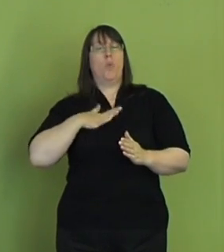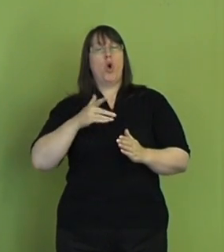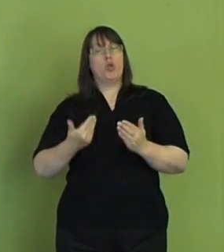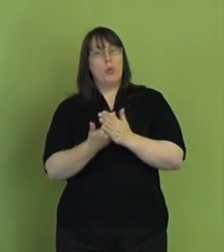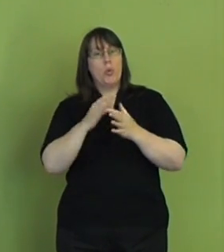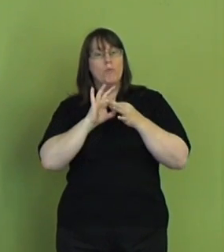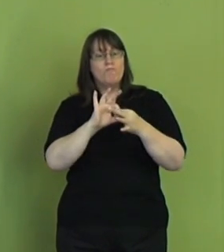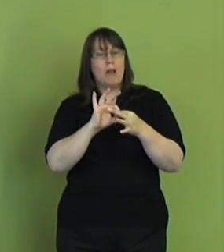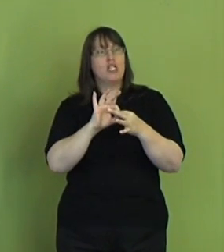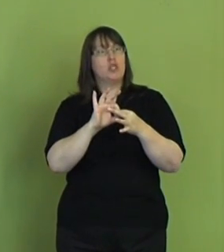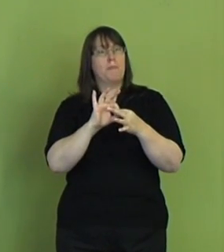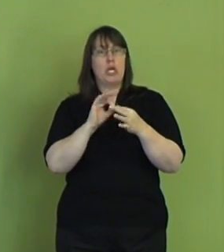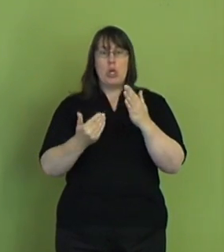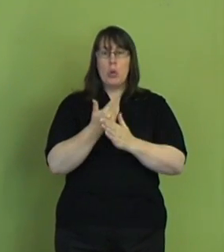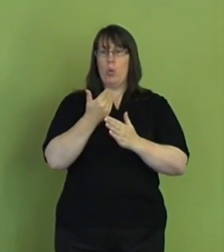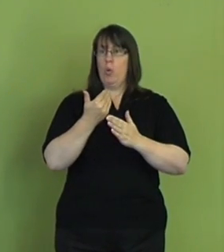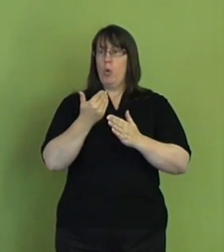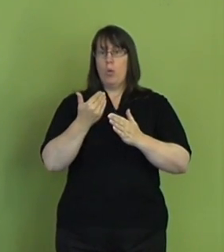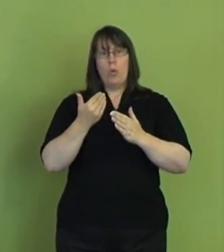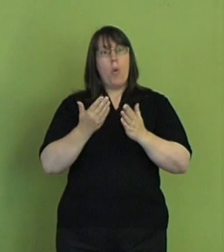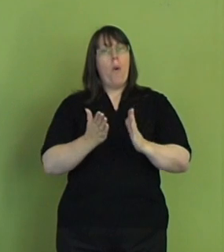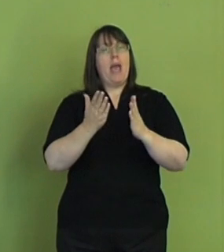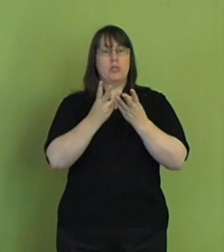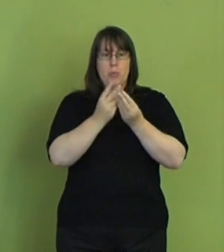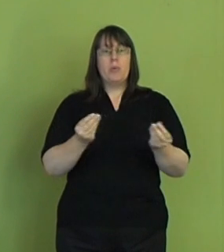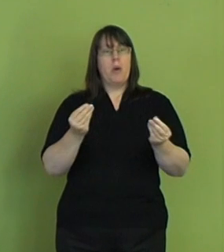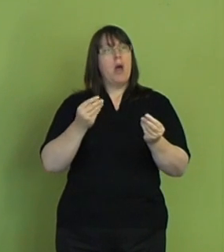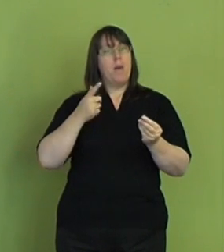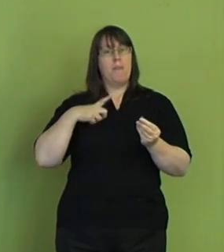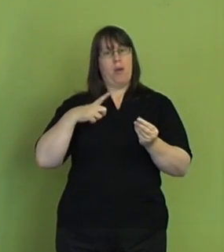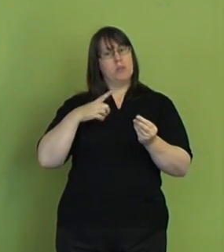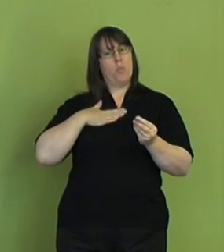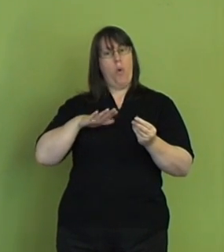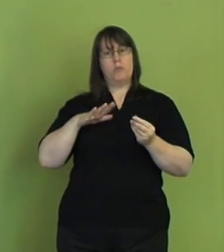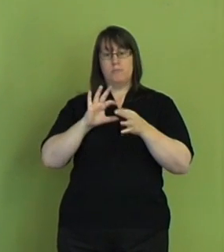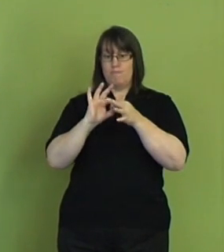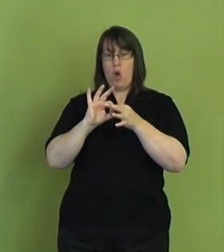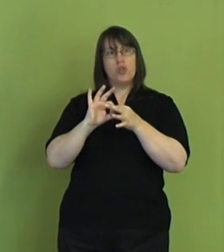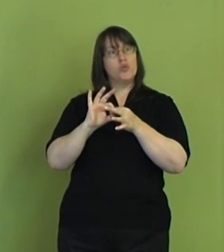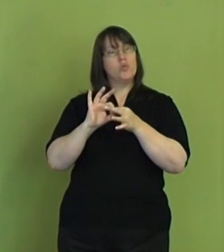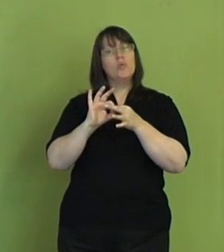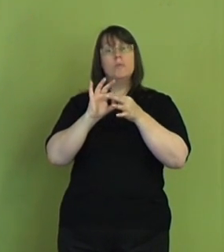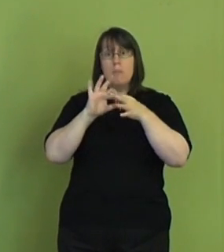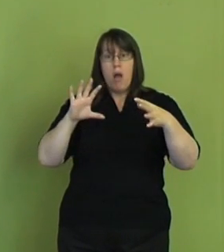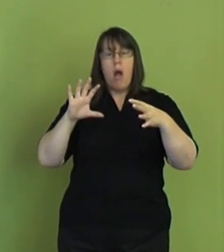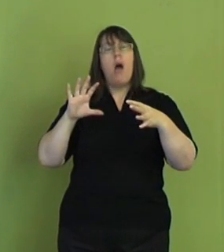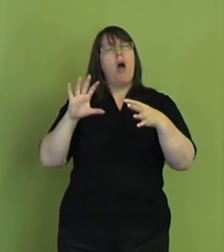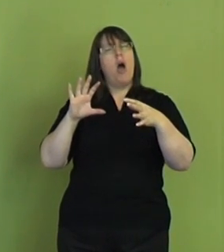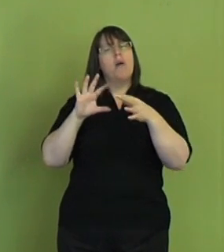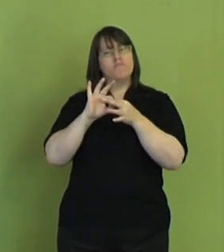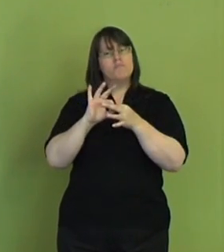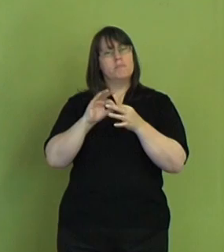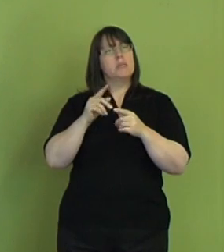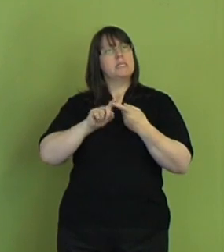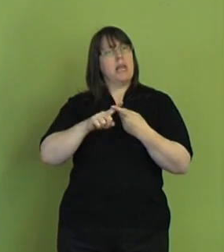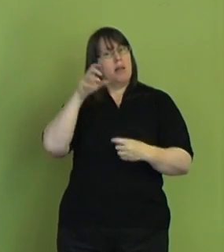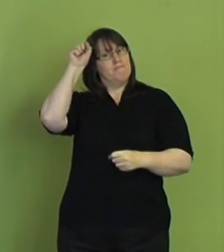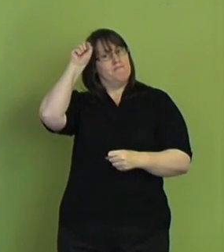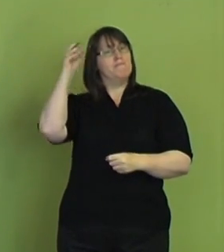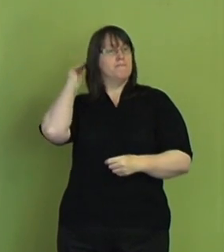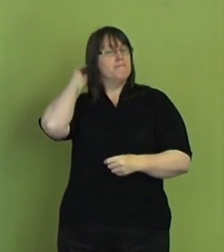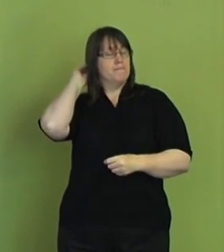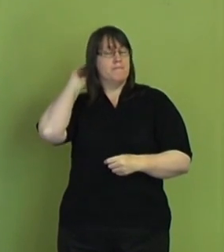as opposed to a complete severing of that bond.